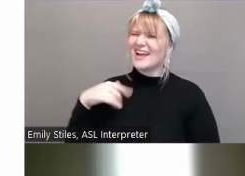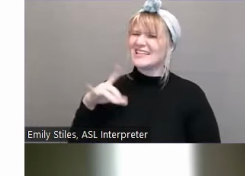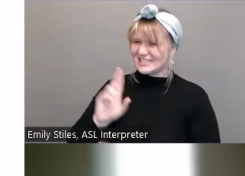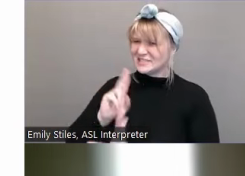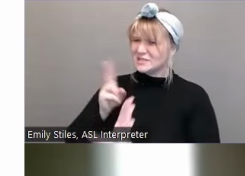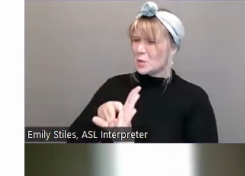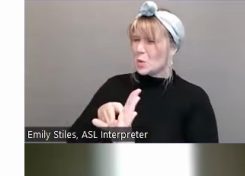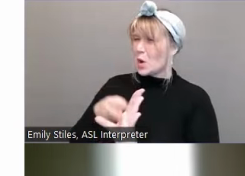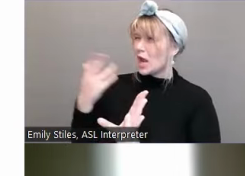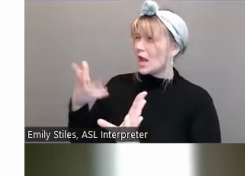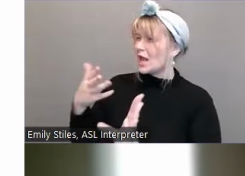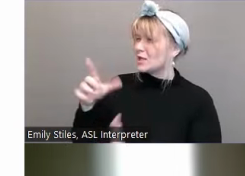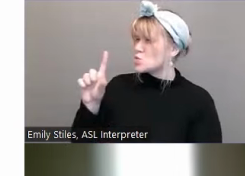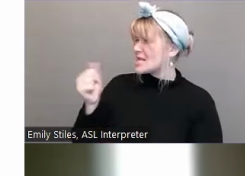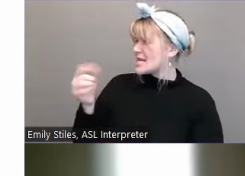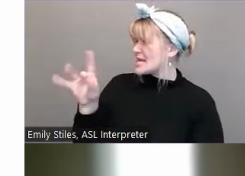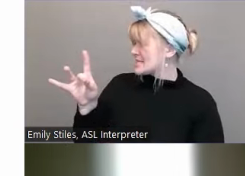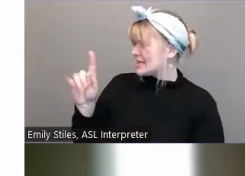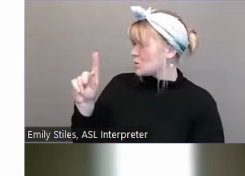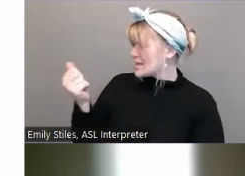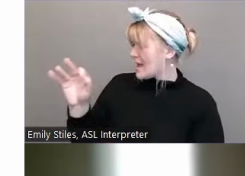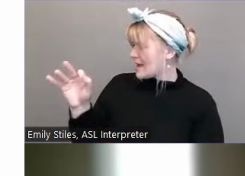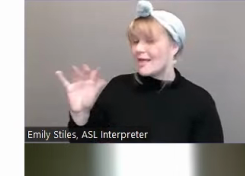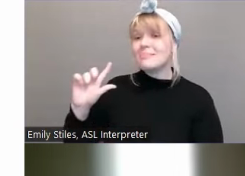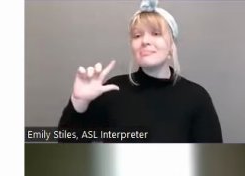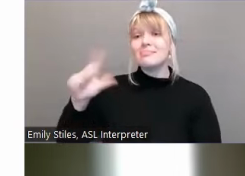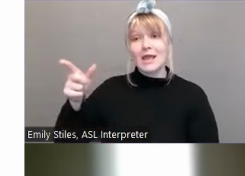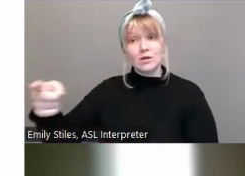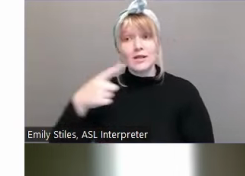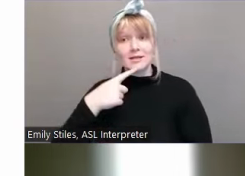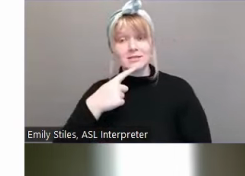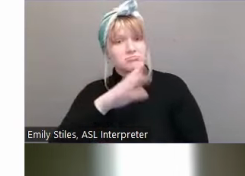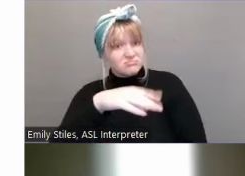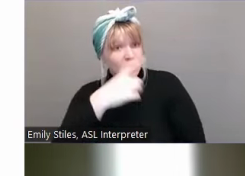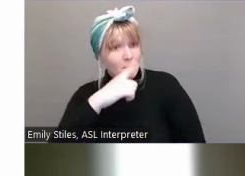And then later on, I was asked to consider running for the CoC co-chair position.